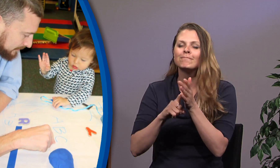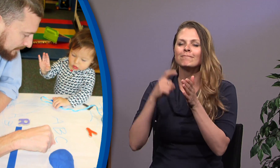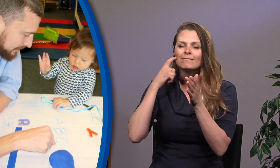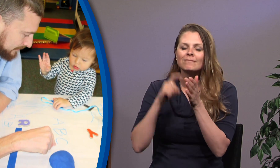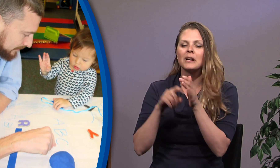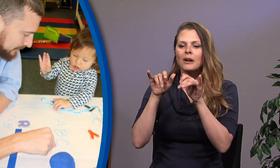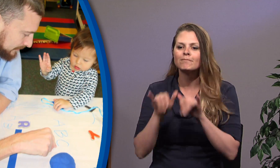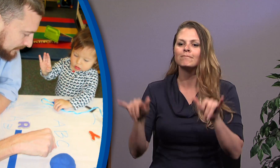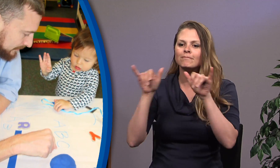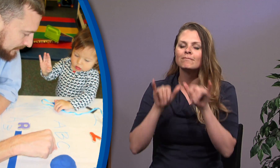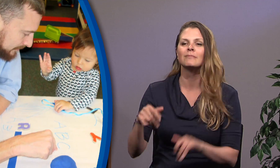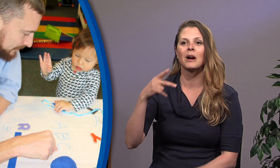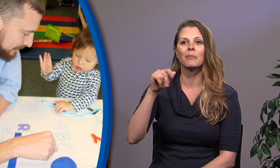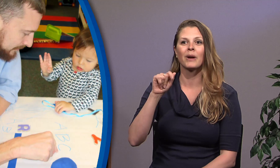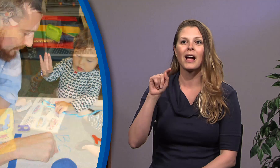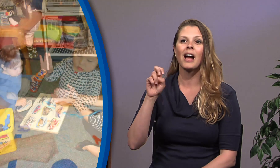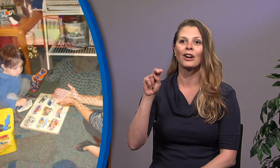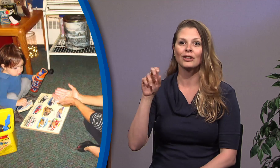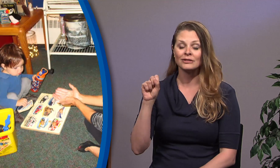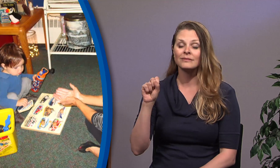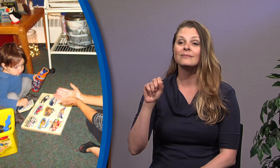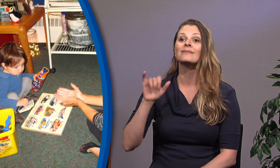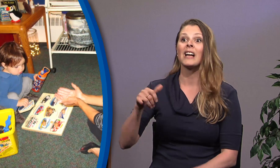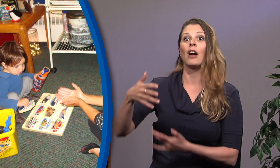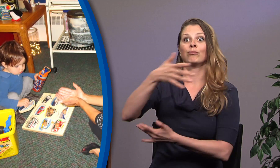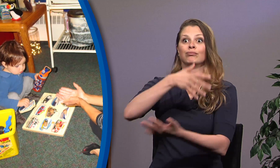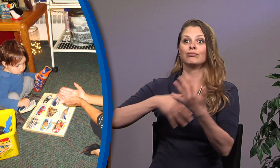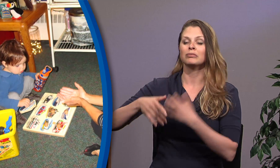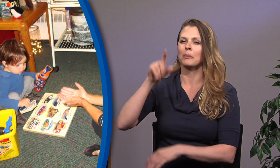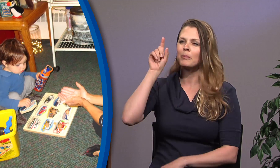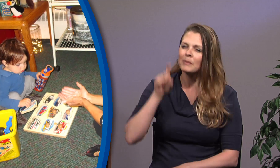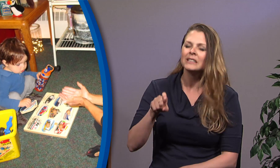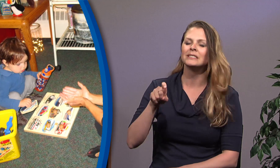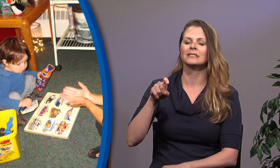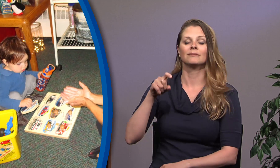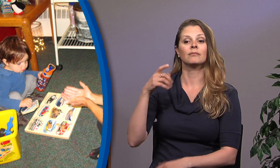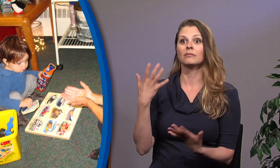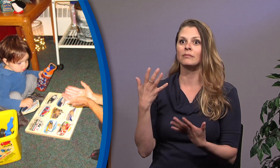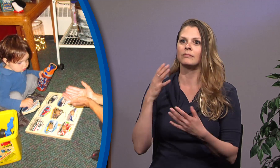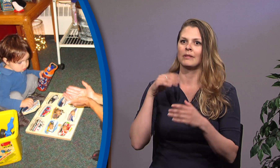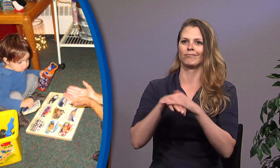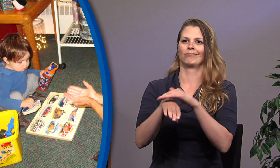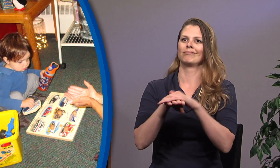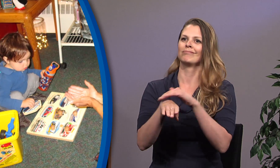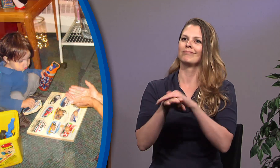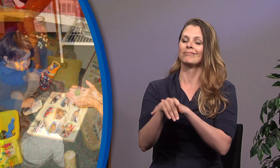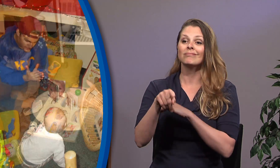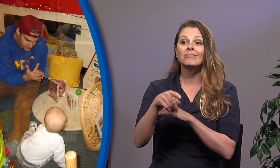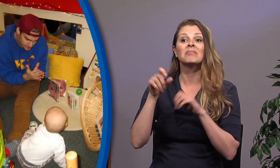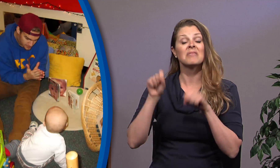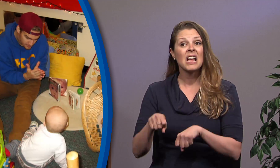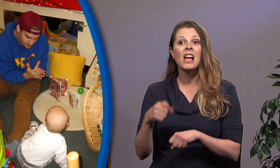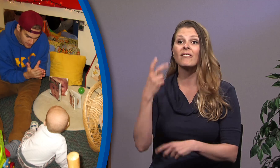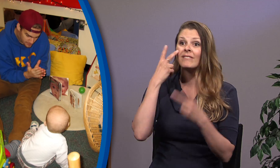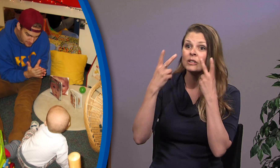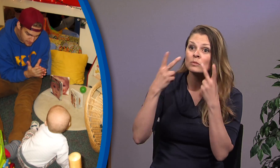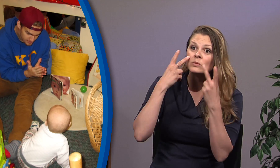recognize patterns. This interaction must occur in a modality that is accessible to a child -